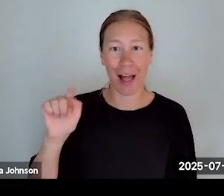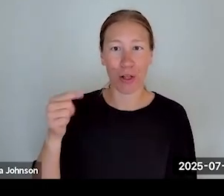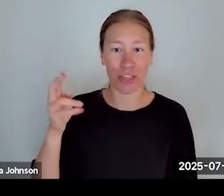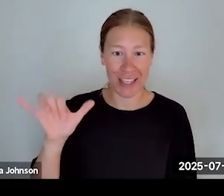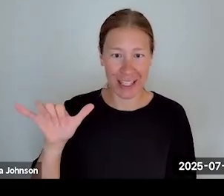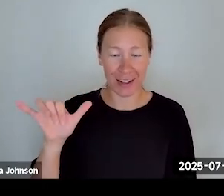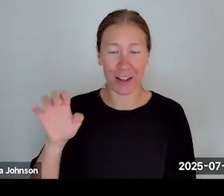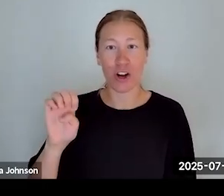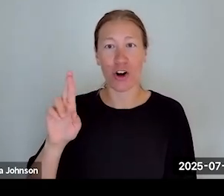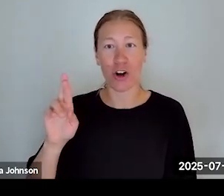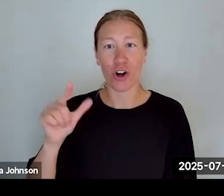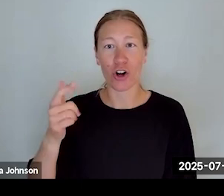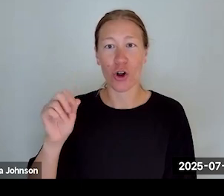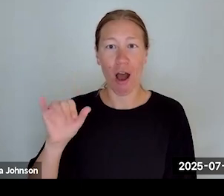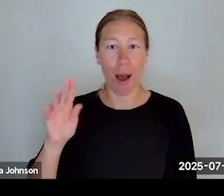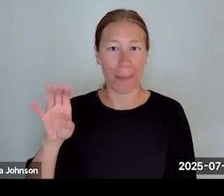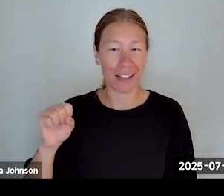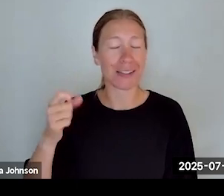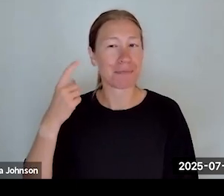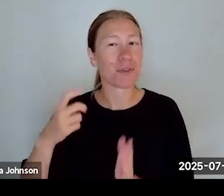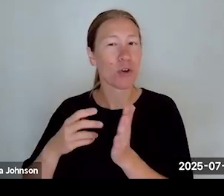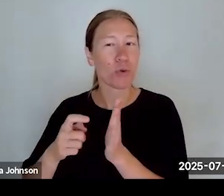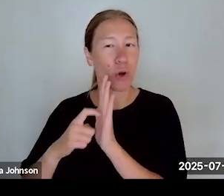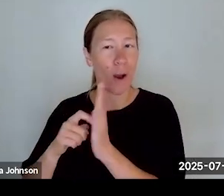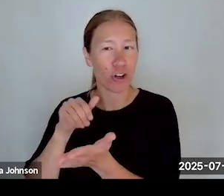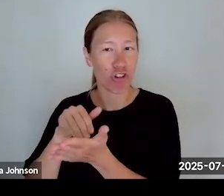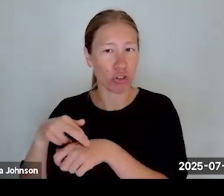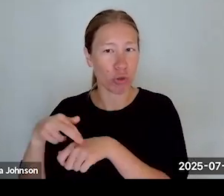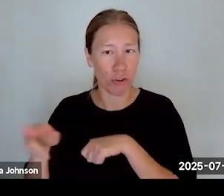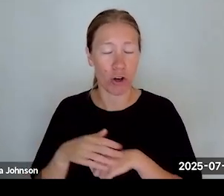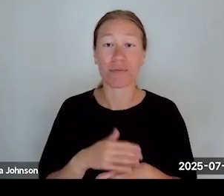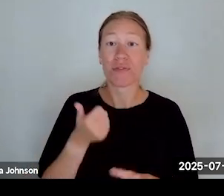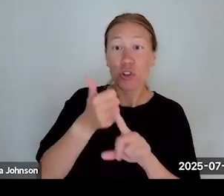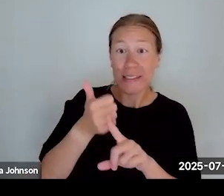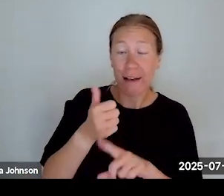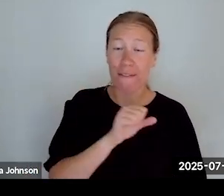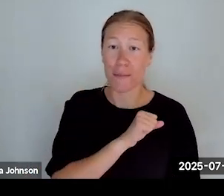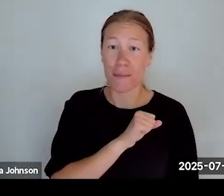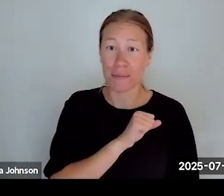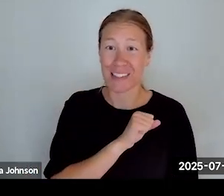If you're Michigan Medicine staff, you should connect with the Michigan Medicine HR Solution Center.